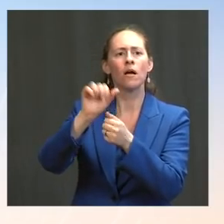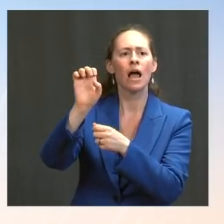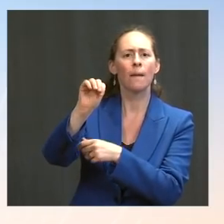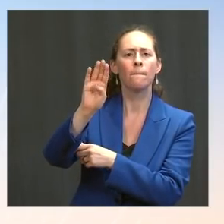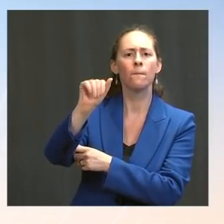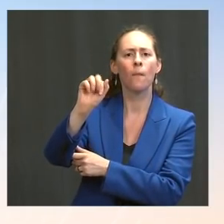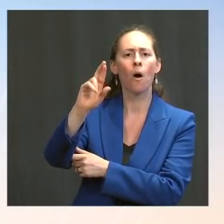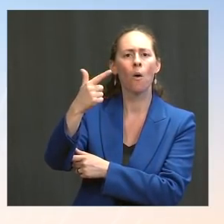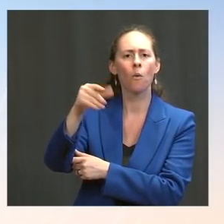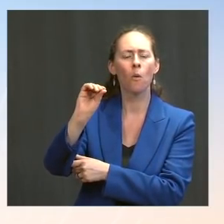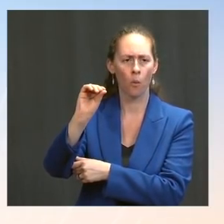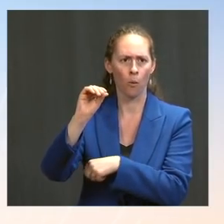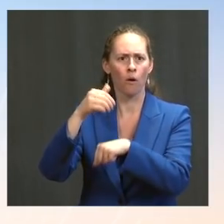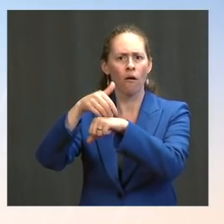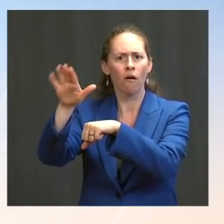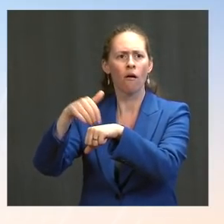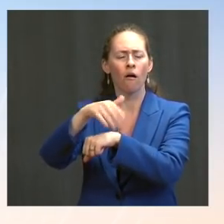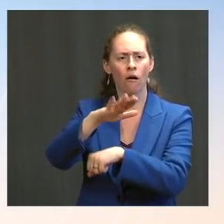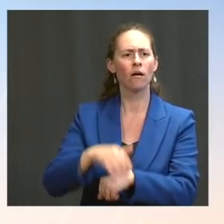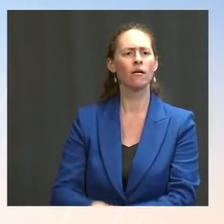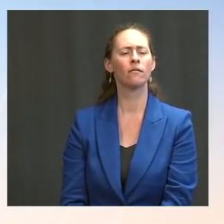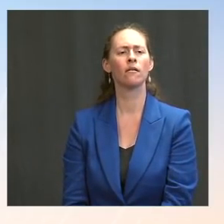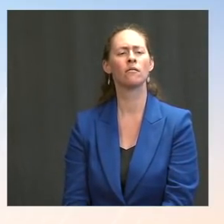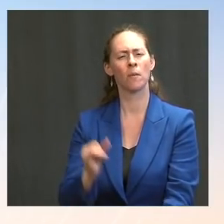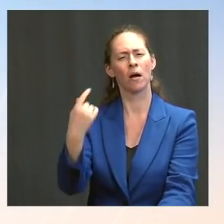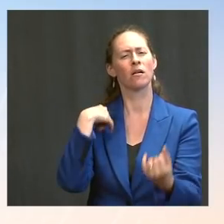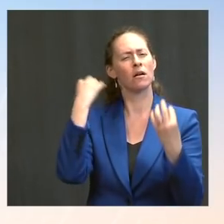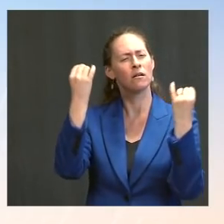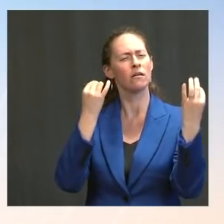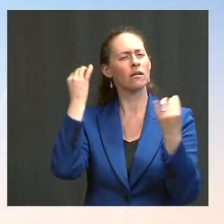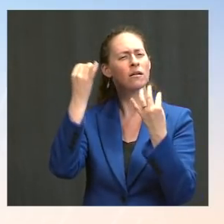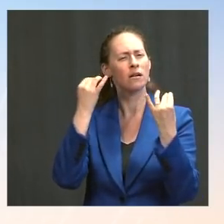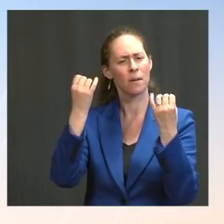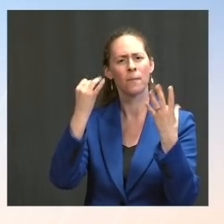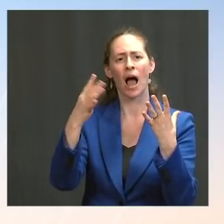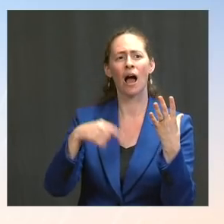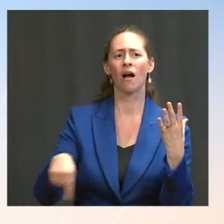the President was exasperated this morning when he was asked several questions about Afghanistan and Bagram.